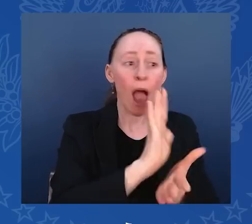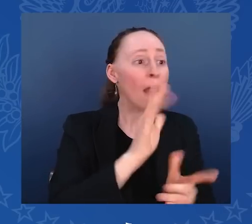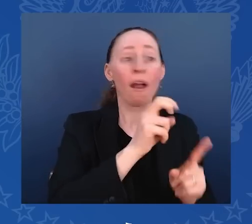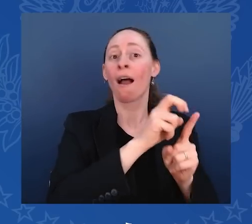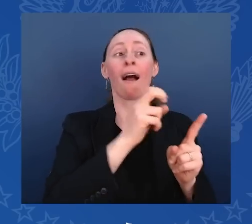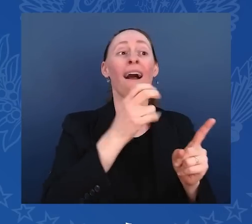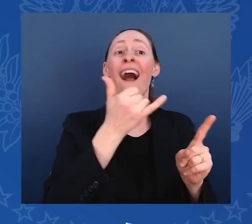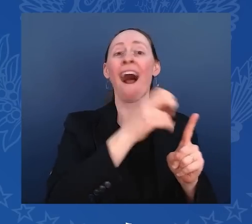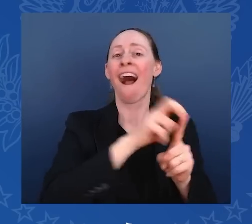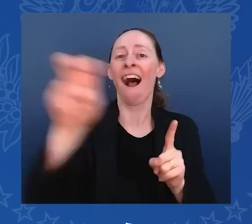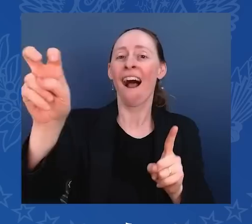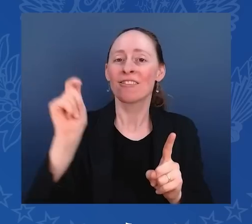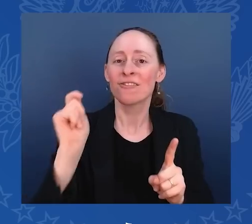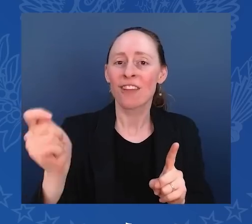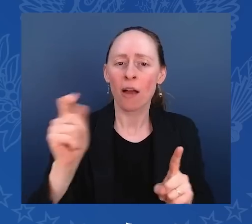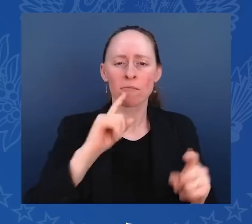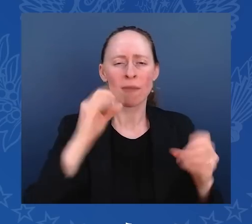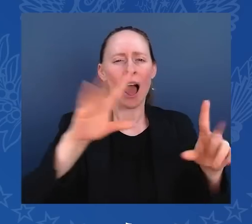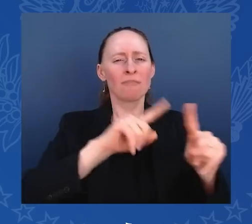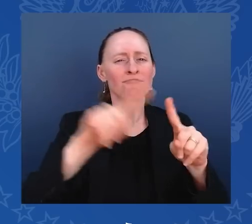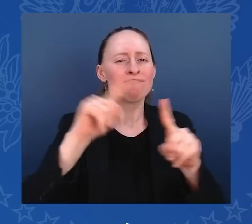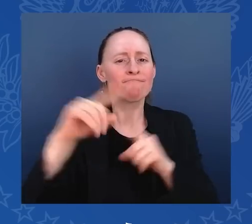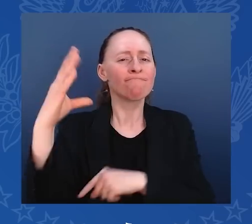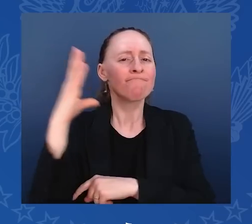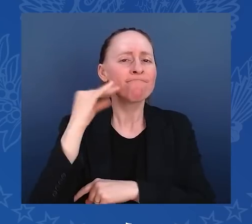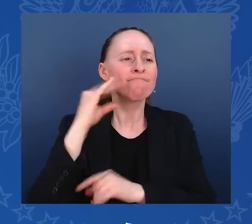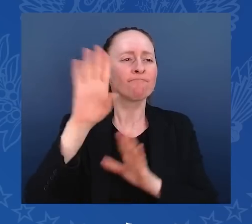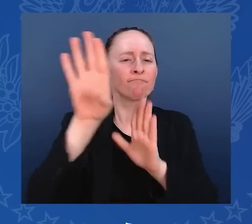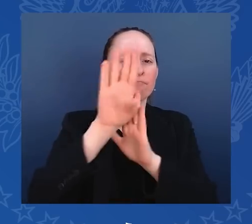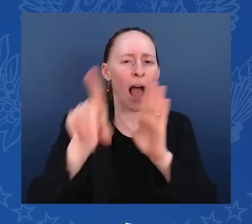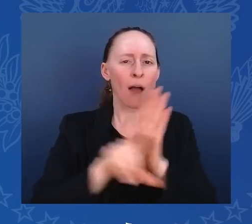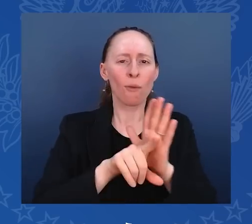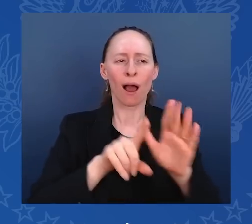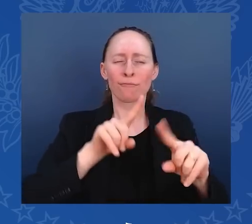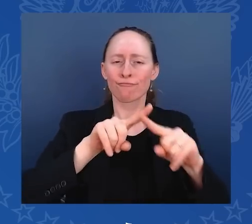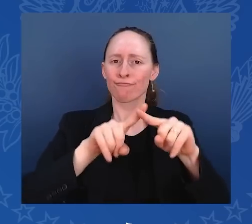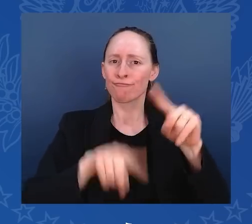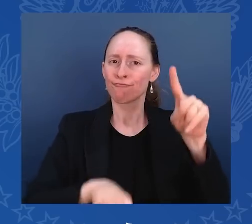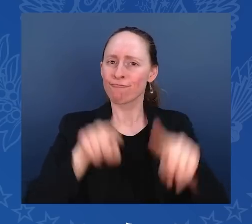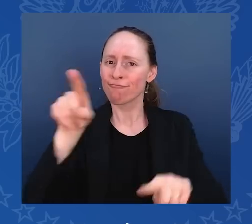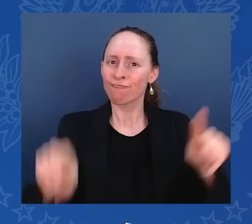to sit in the Seventh Circuit Court of Appeals. I've also continued to put forward men and women